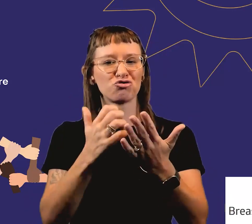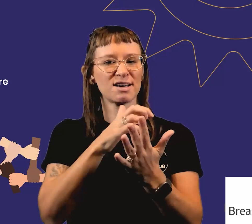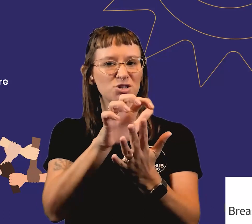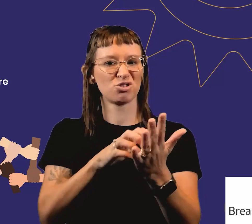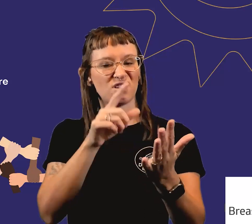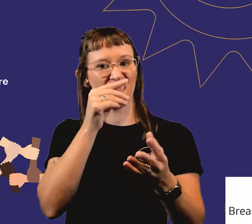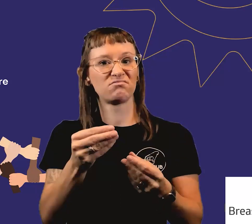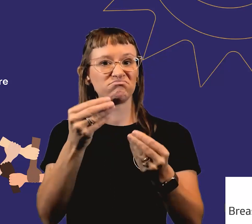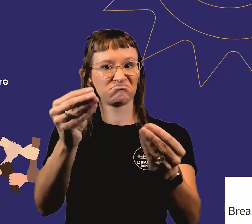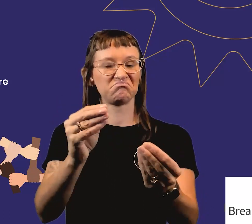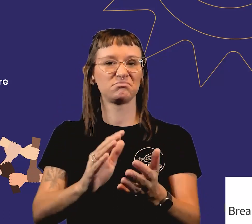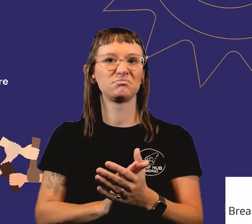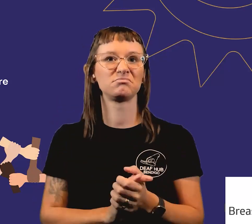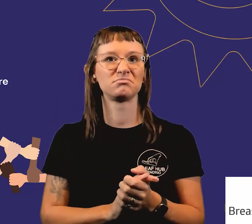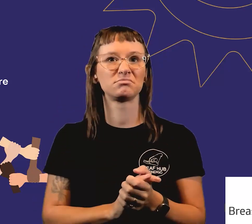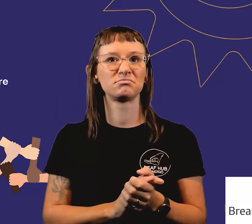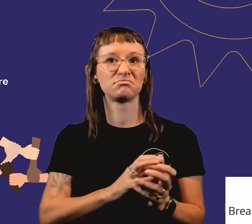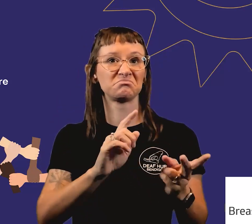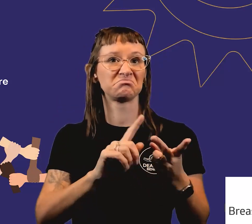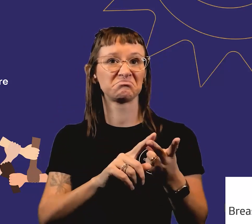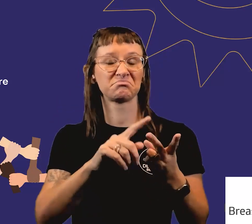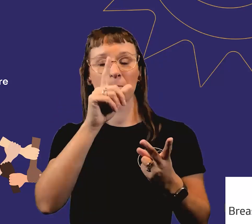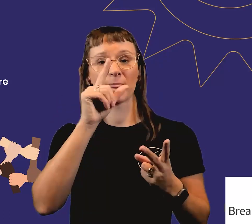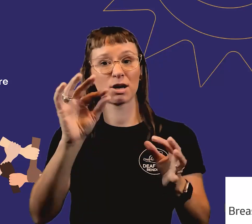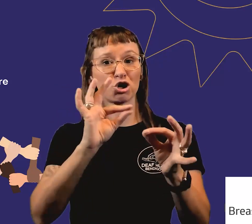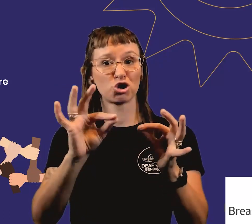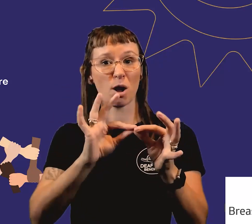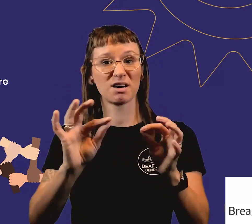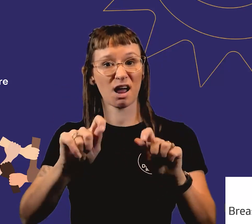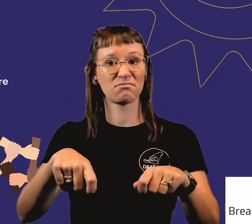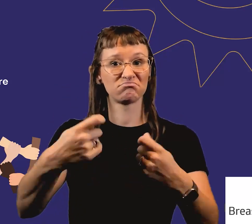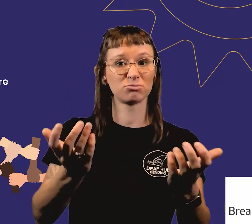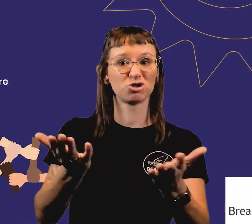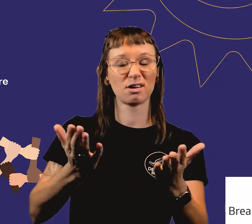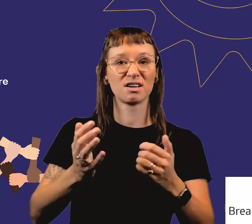To support clients, we provide the following: 1- Translated resources.